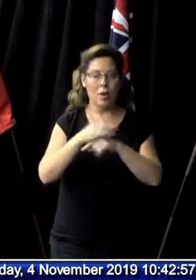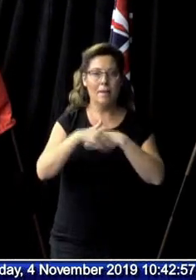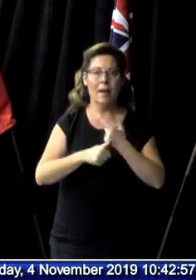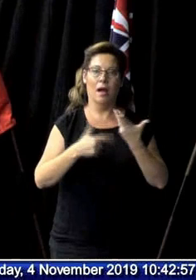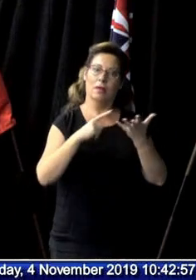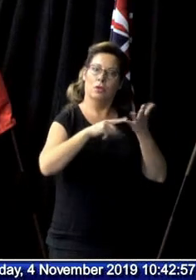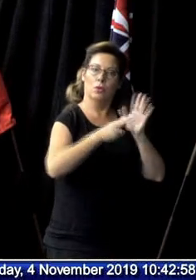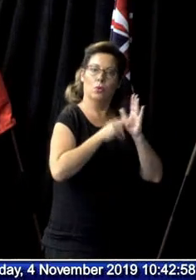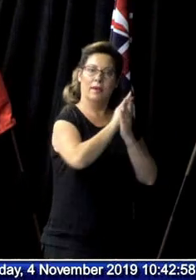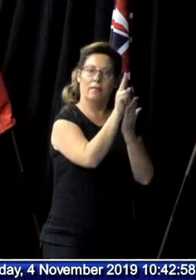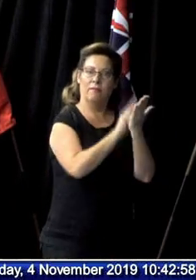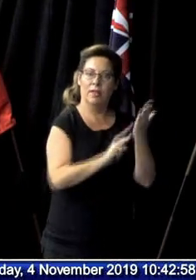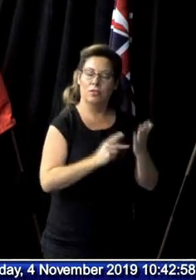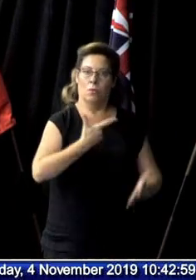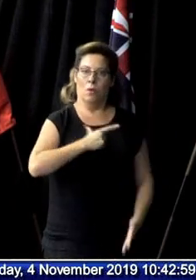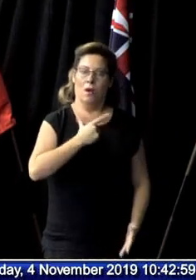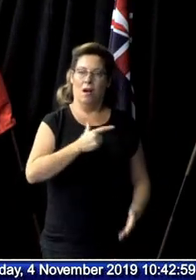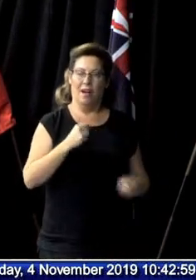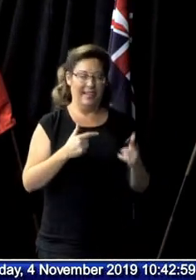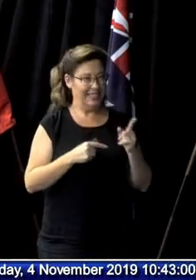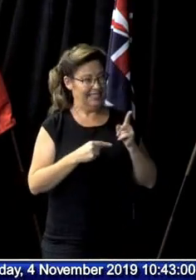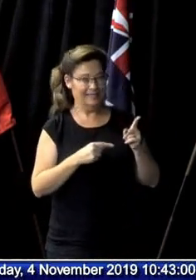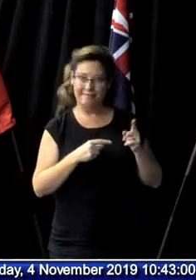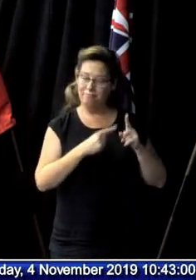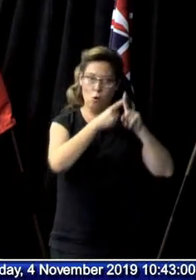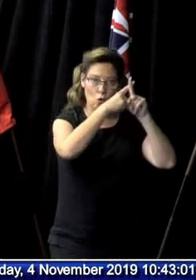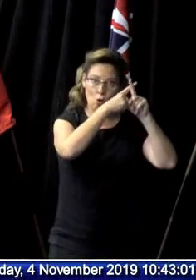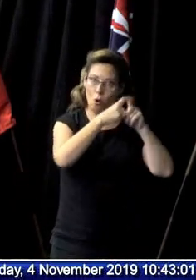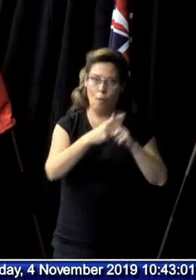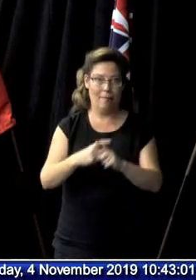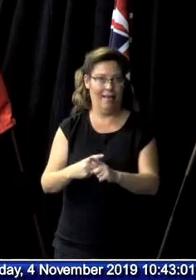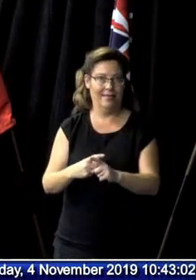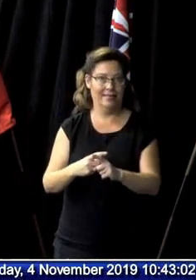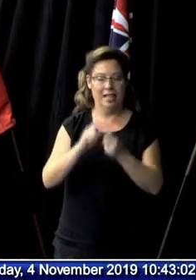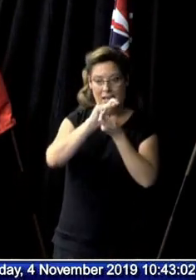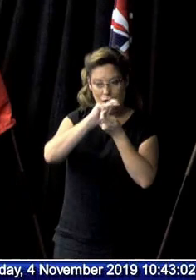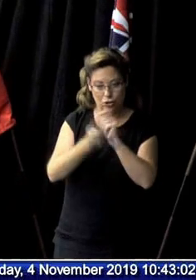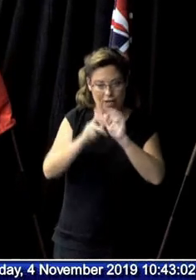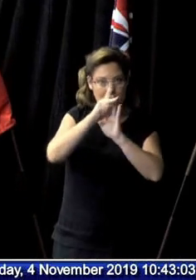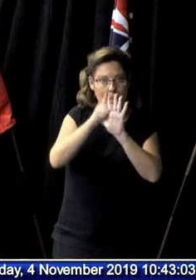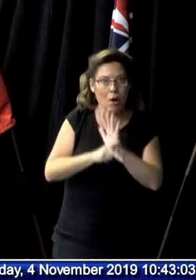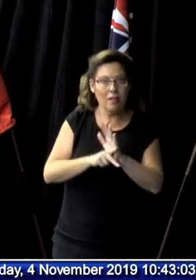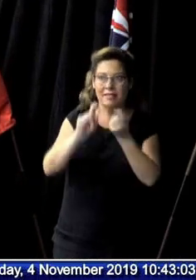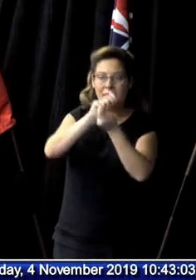are not necessarily straightforward or uncontroversial. If they were, presumably the problems would have been addressed already